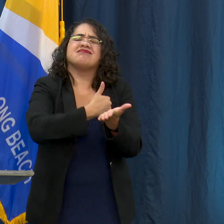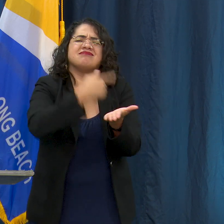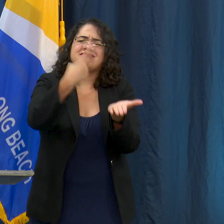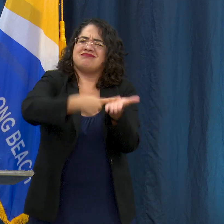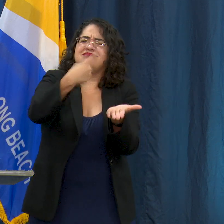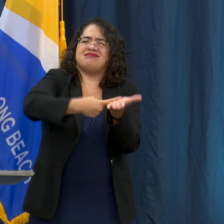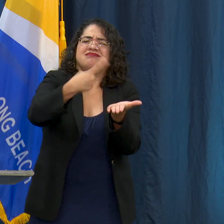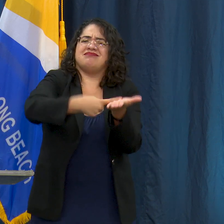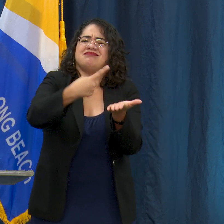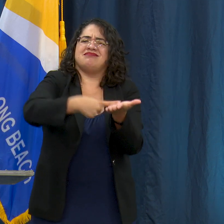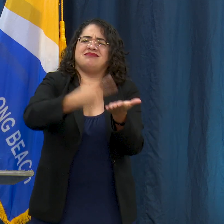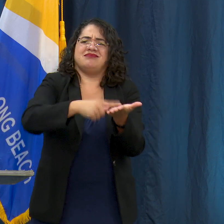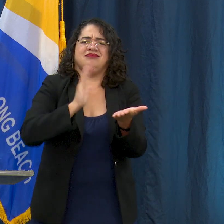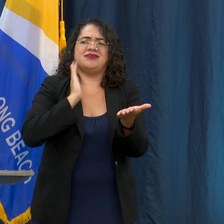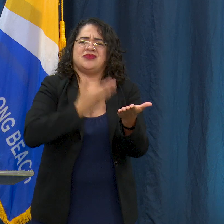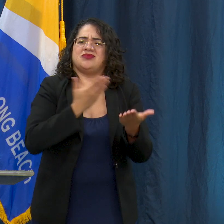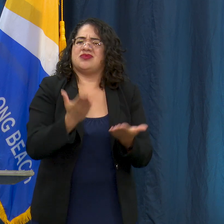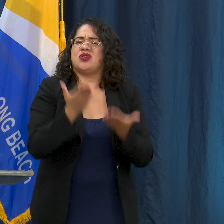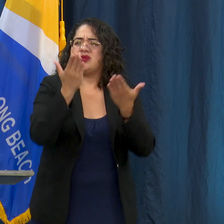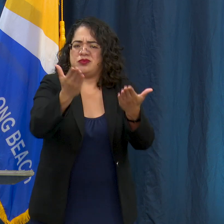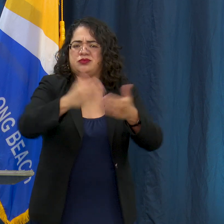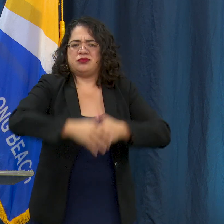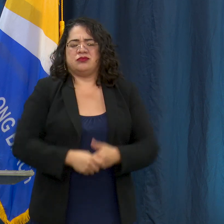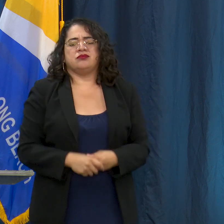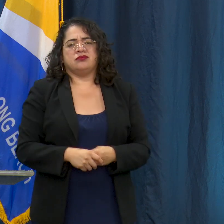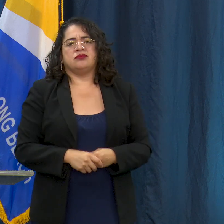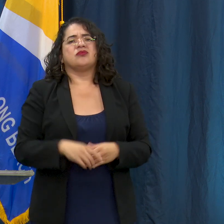recommendations that we're making. I think all of us would welcome that.